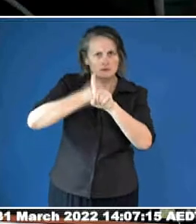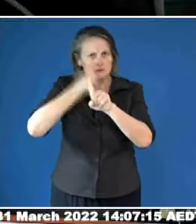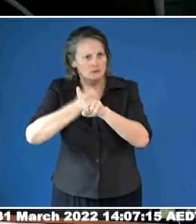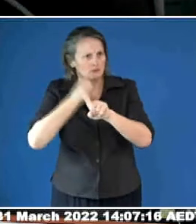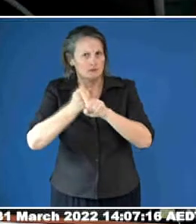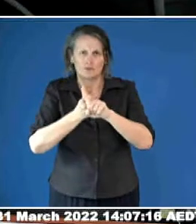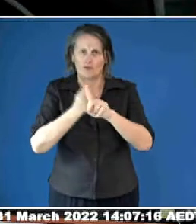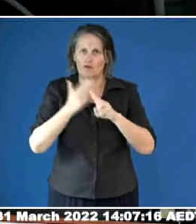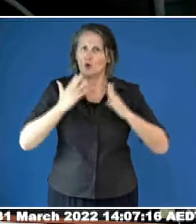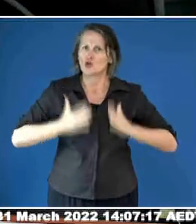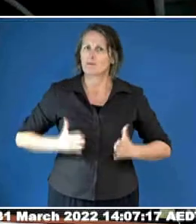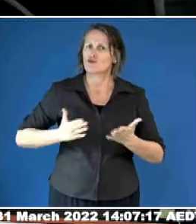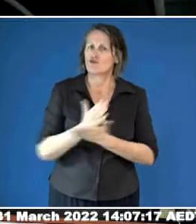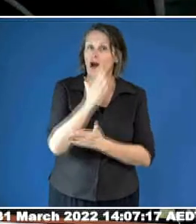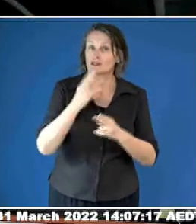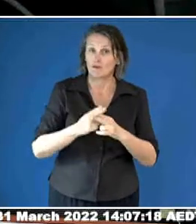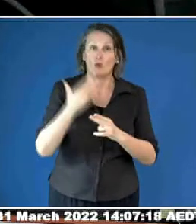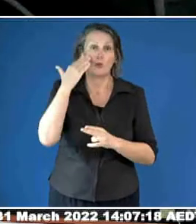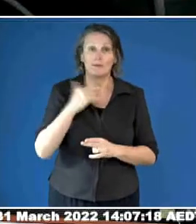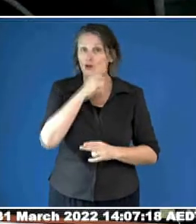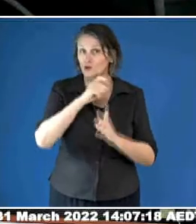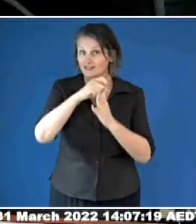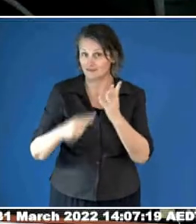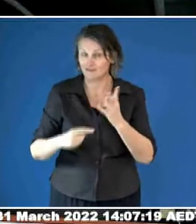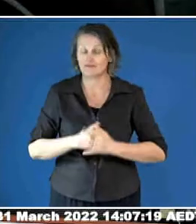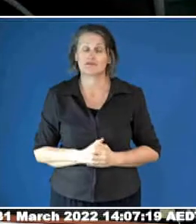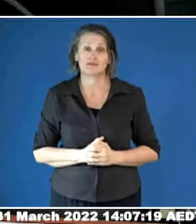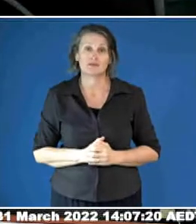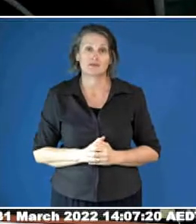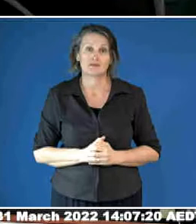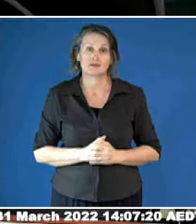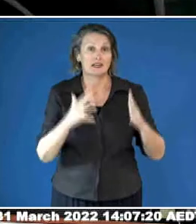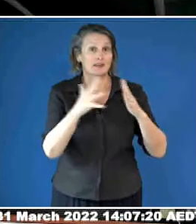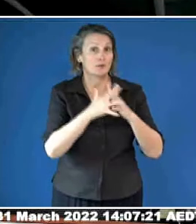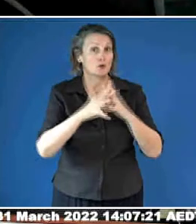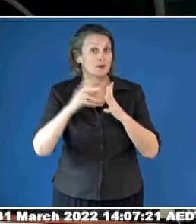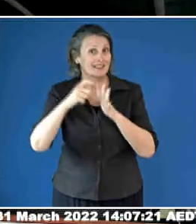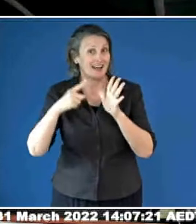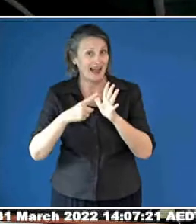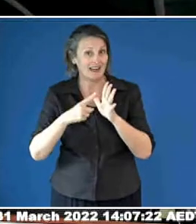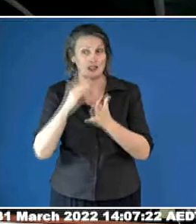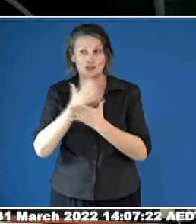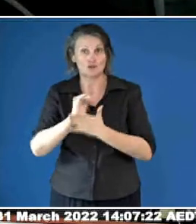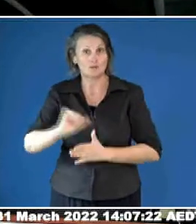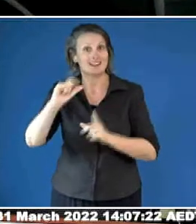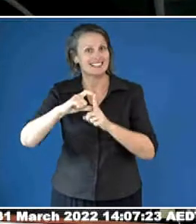And as a DPO, WWDA is managed and run by women with disability for women and girls